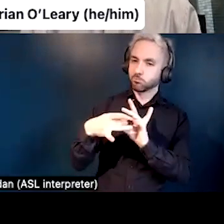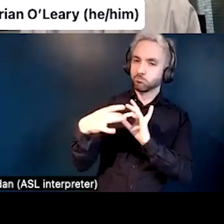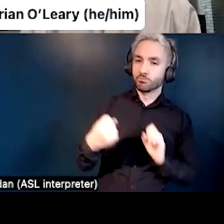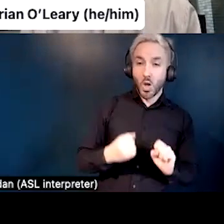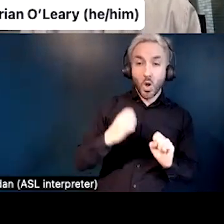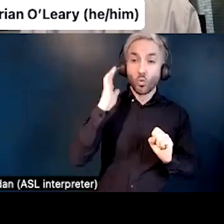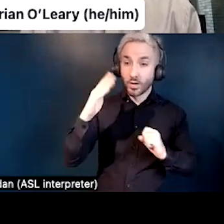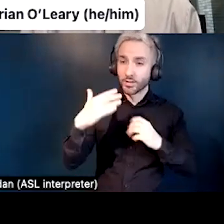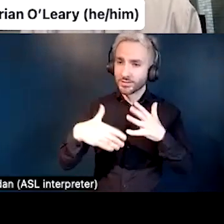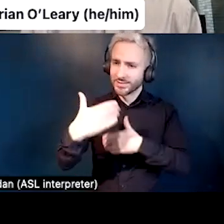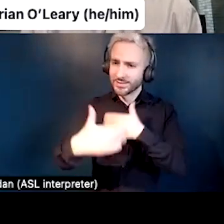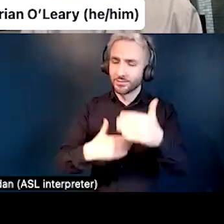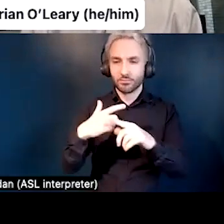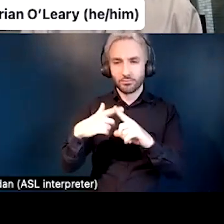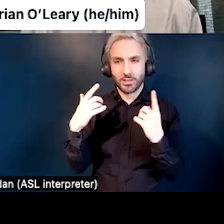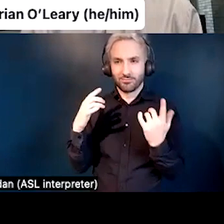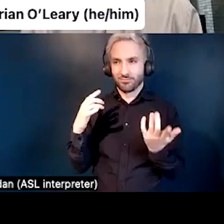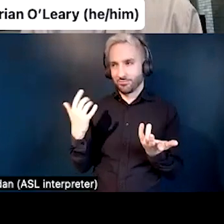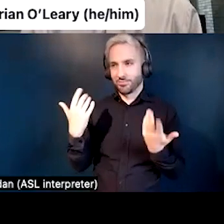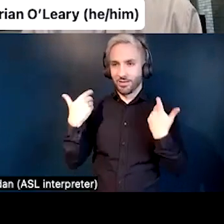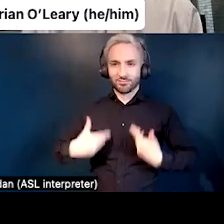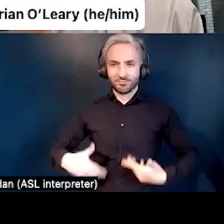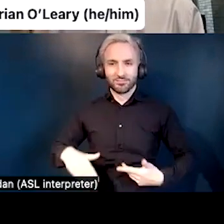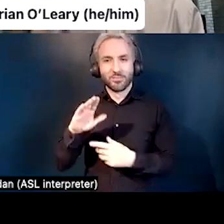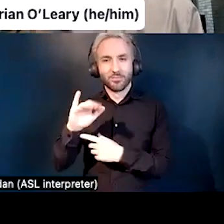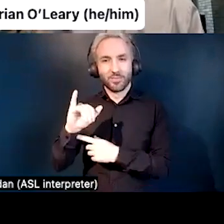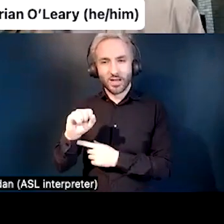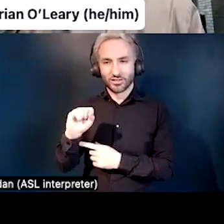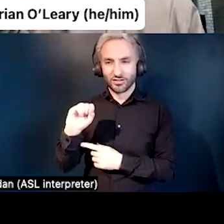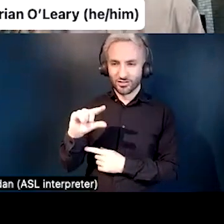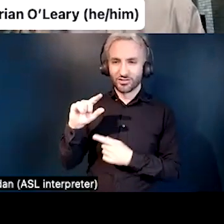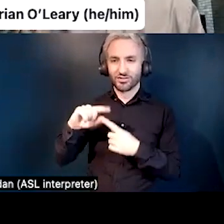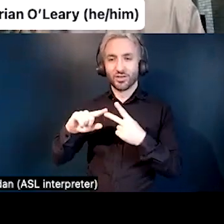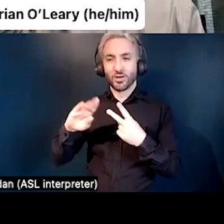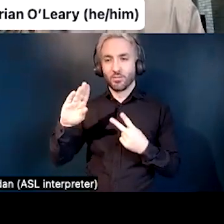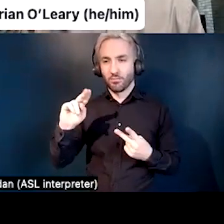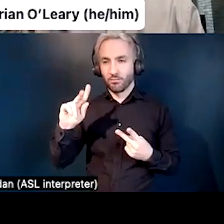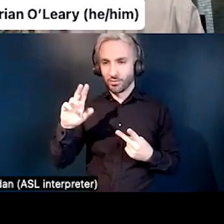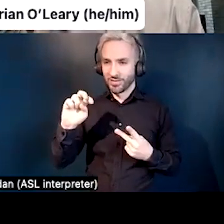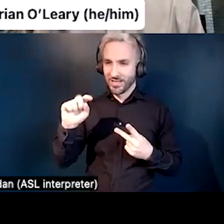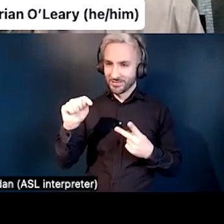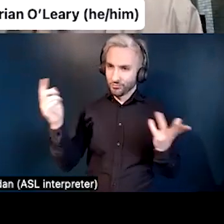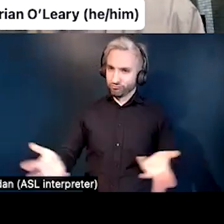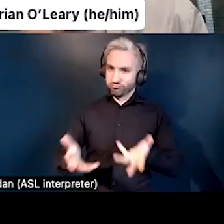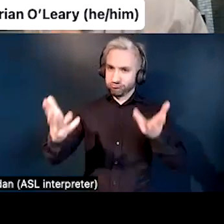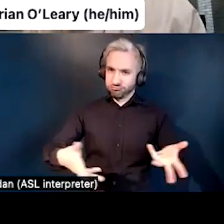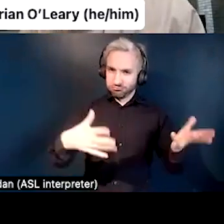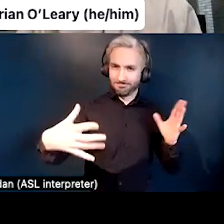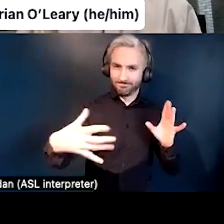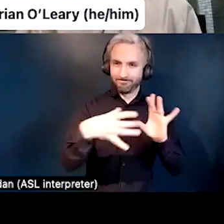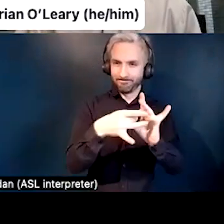have organisations like BISG and BookNet. But it's important because we need to be efficient